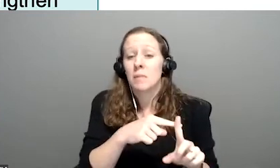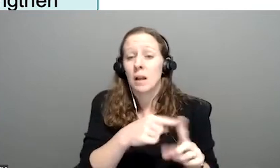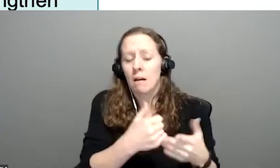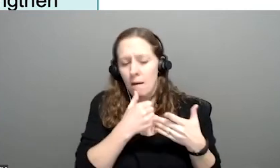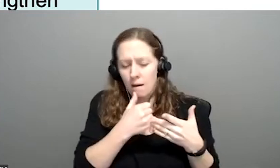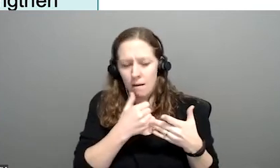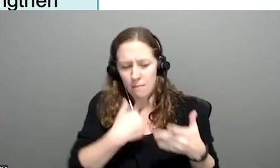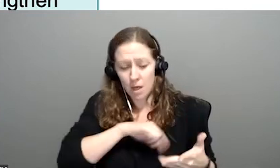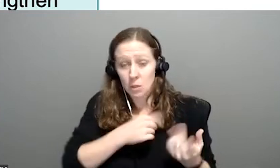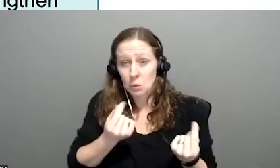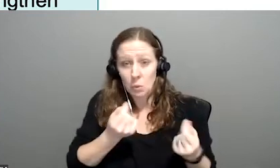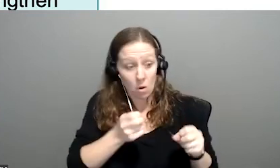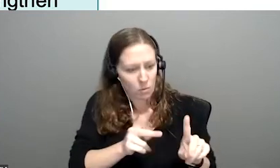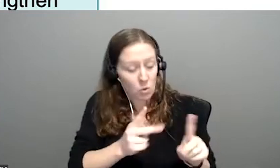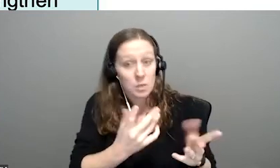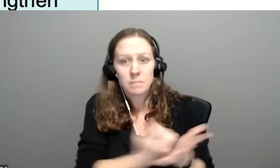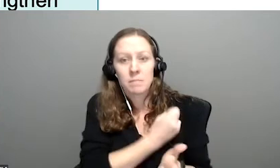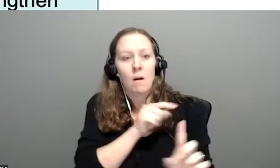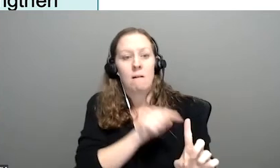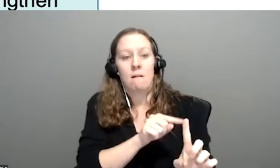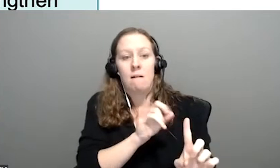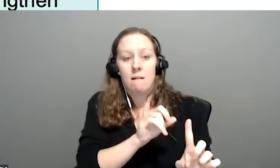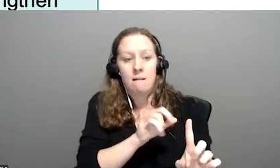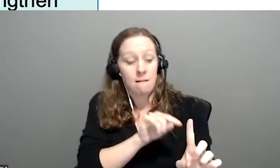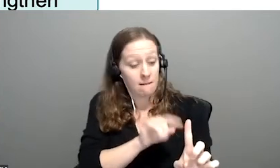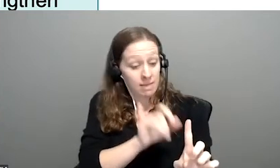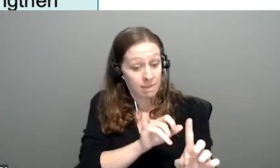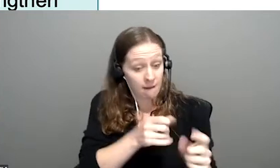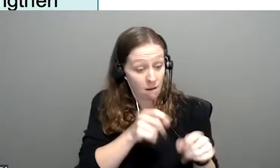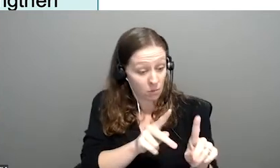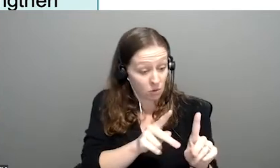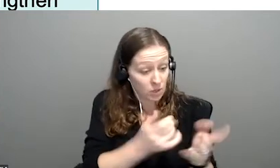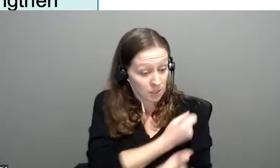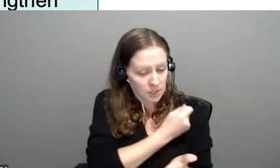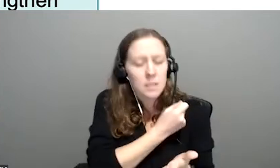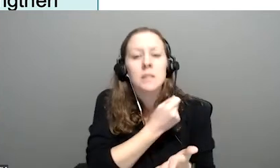economy. As you are well aware, the Canadian economy is not benefiting everyone equally,